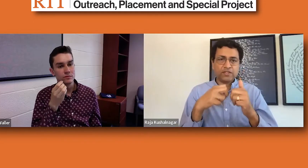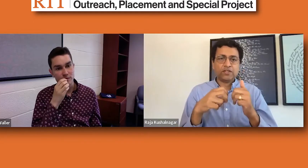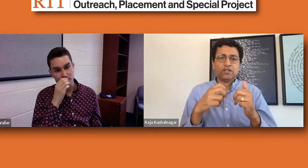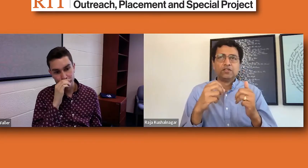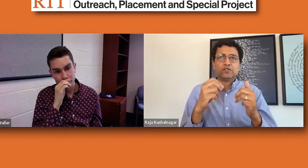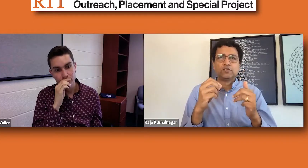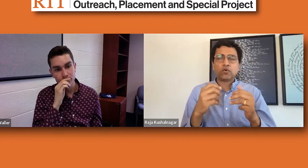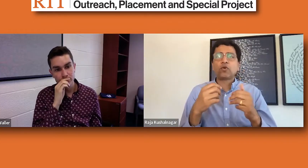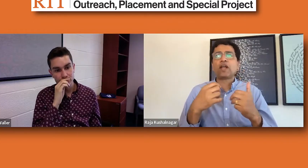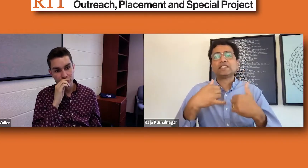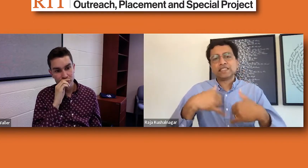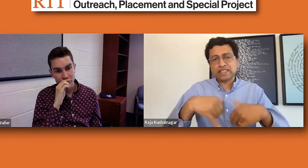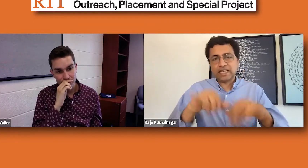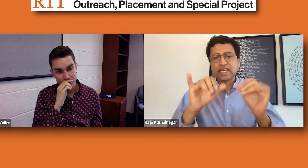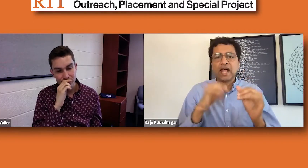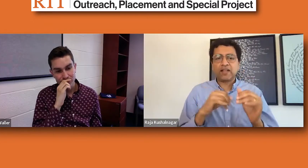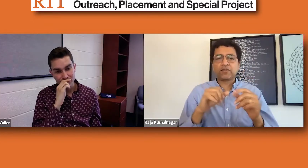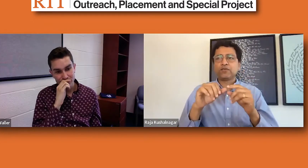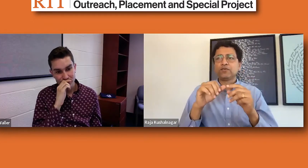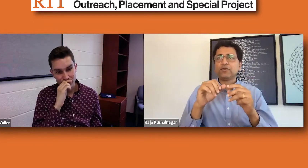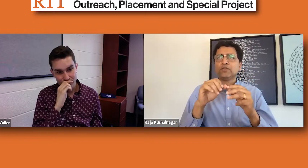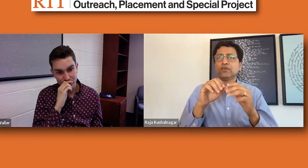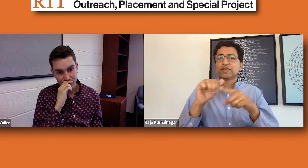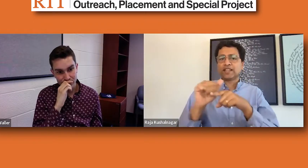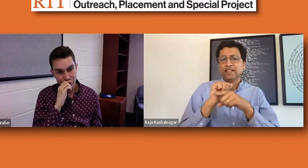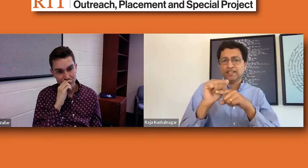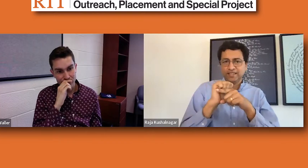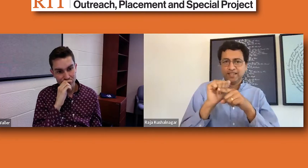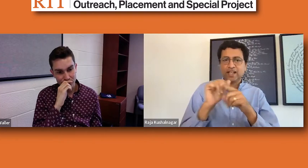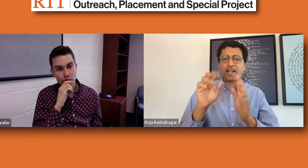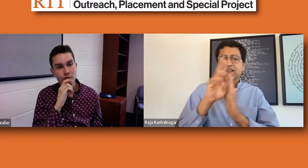once they know how to propose research questions and come up